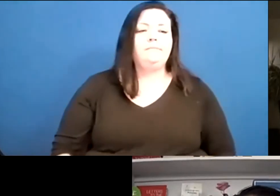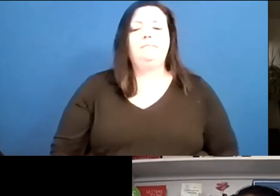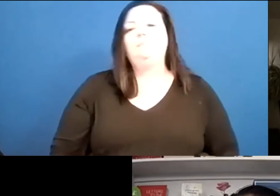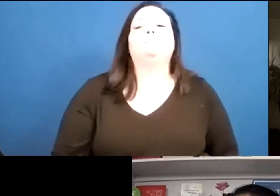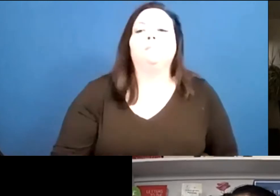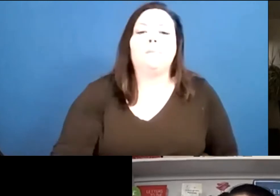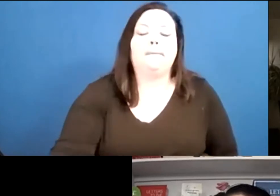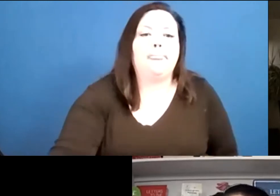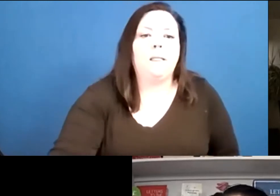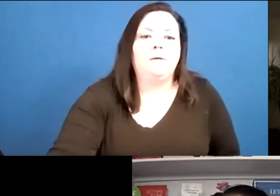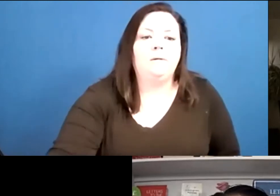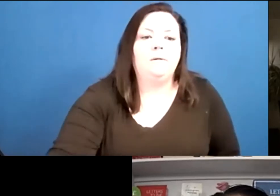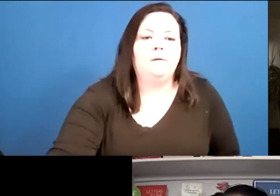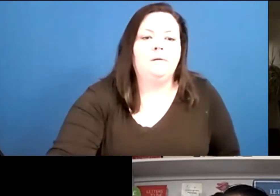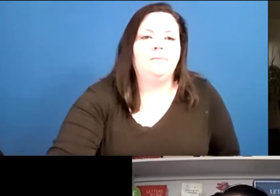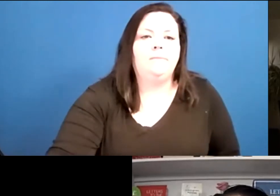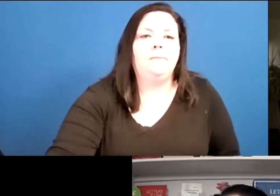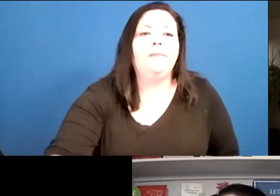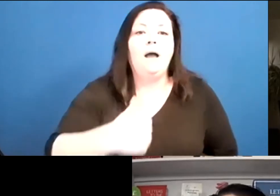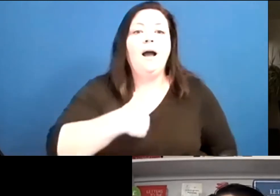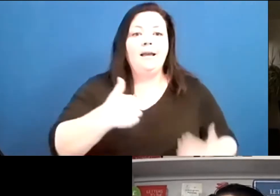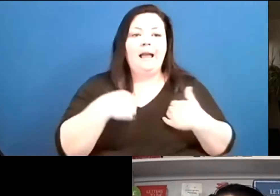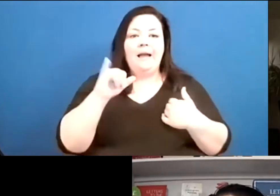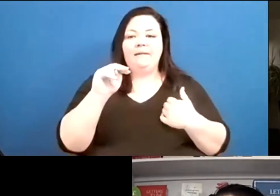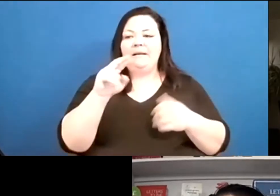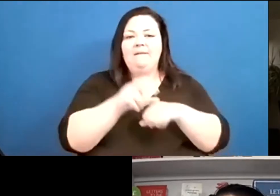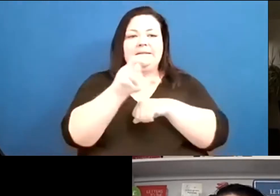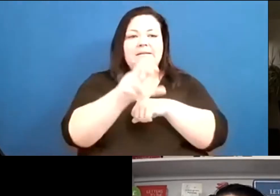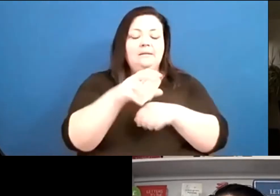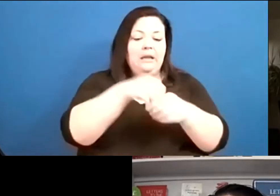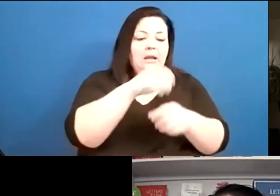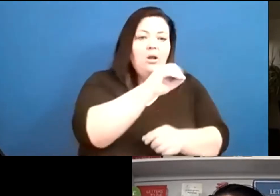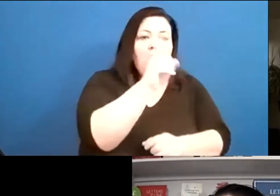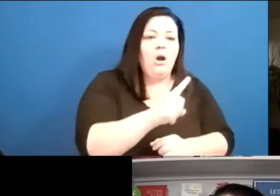"I have invested" In Oz,/ in sacrament, in water/